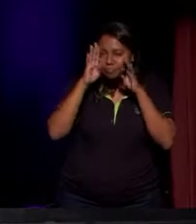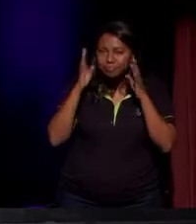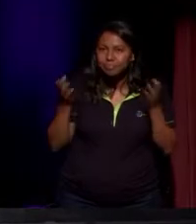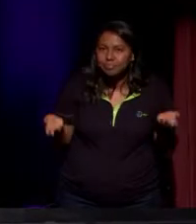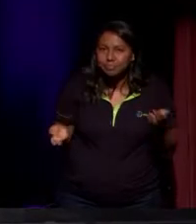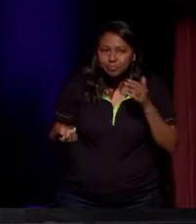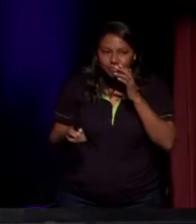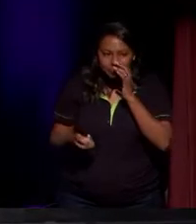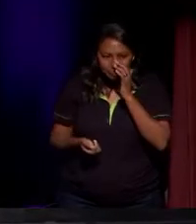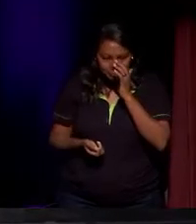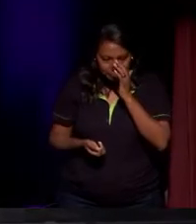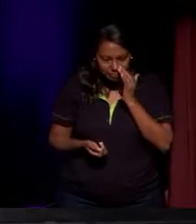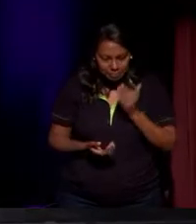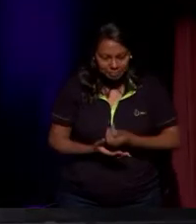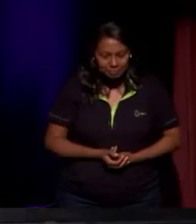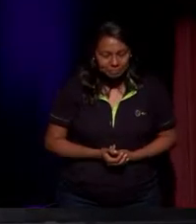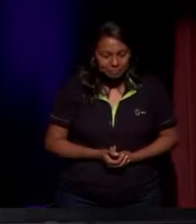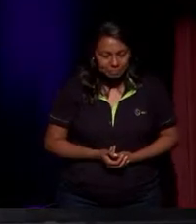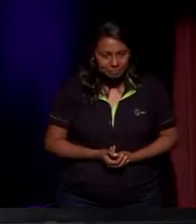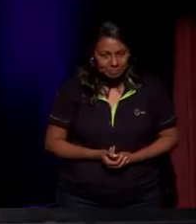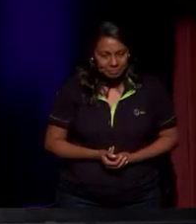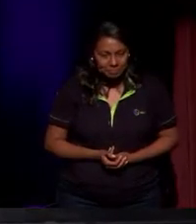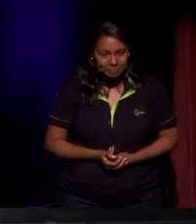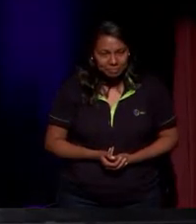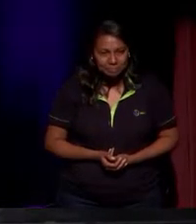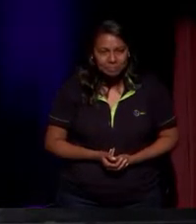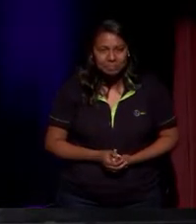articulating all this will be difficult, but let's leave.